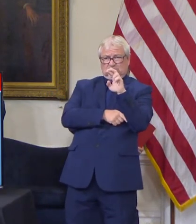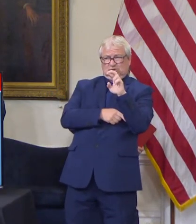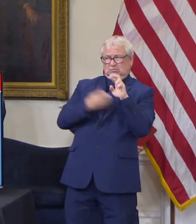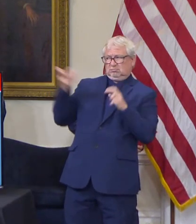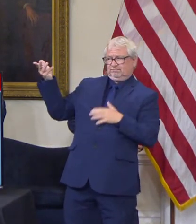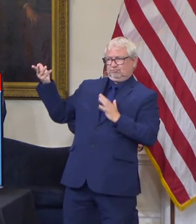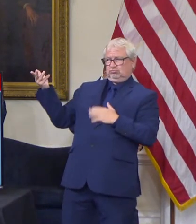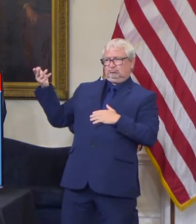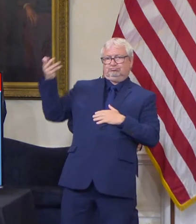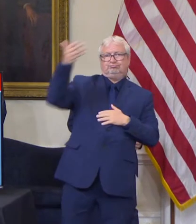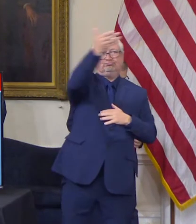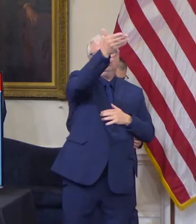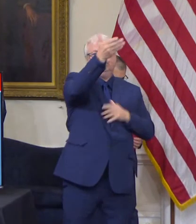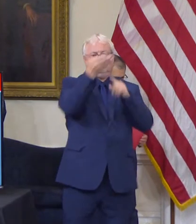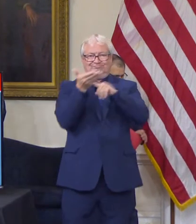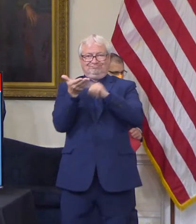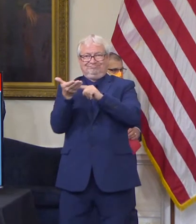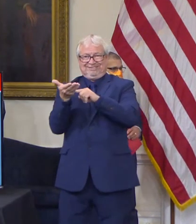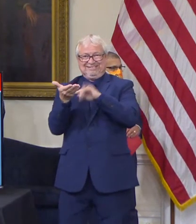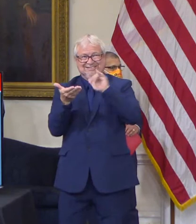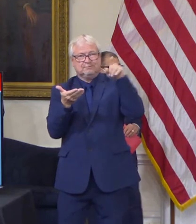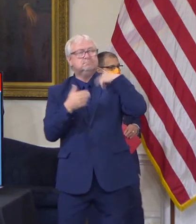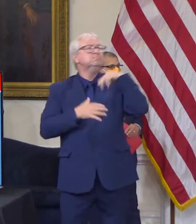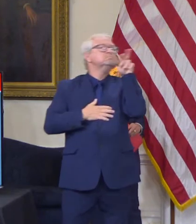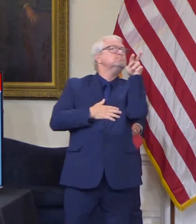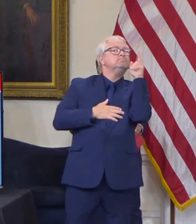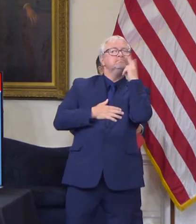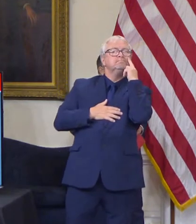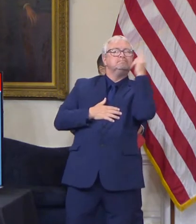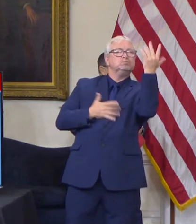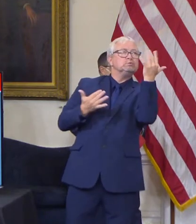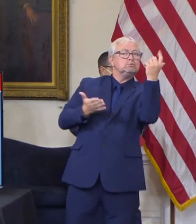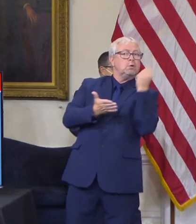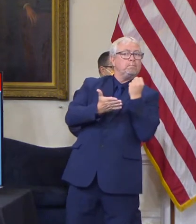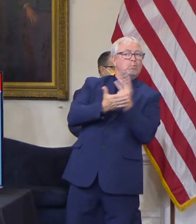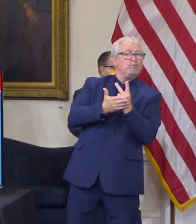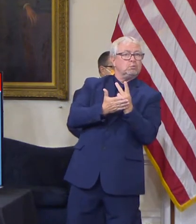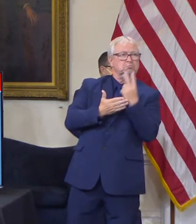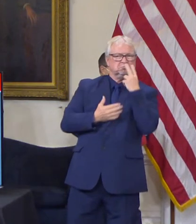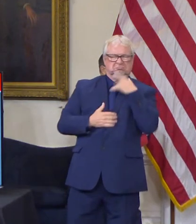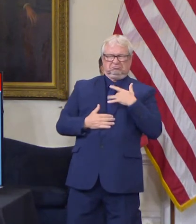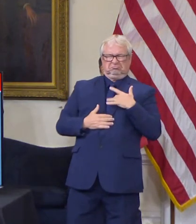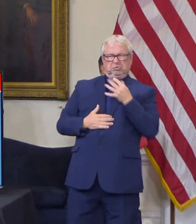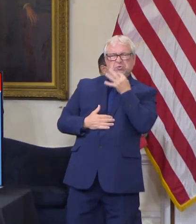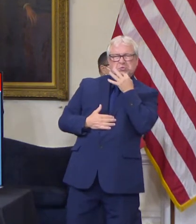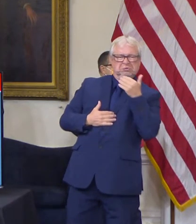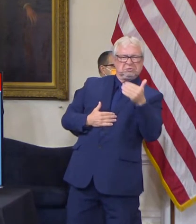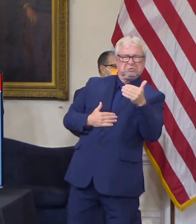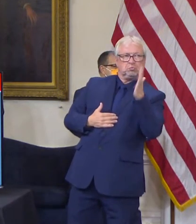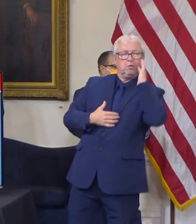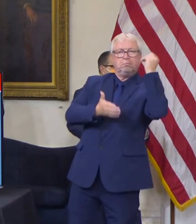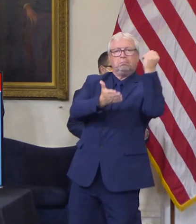We anticipate that approval of this will come by the end of October. With that in mind, I have directed state health